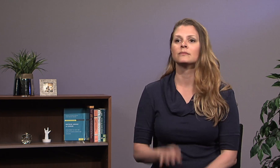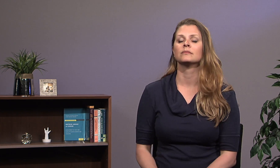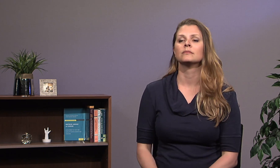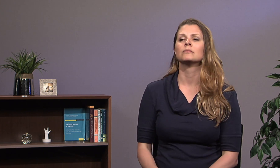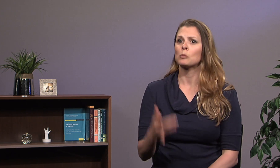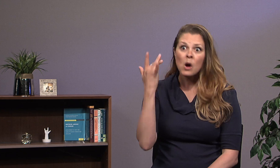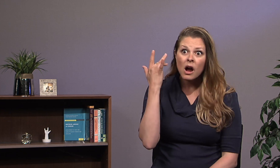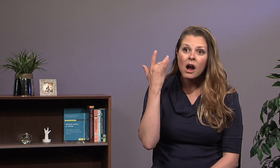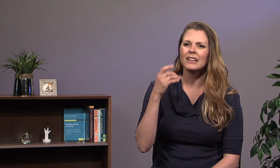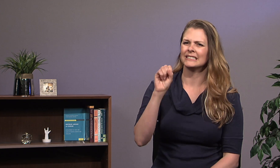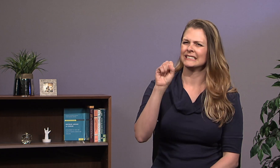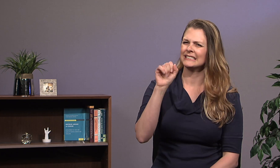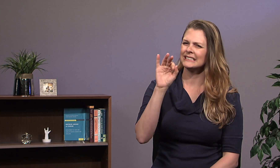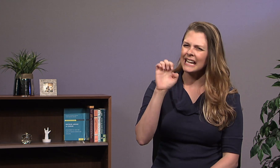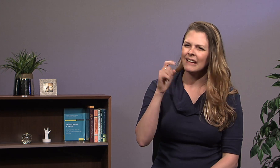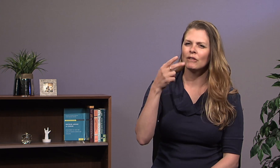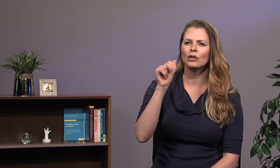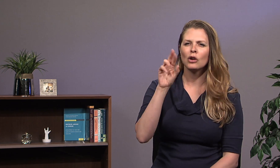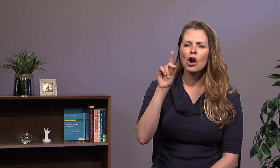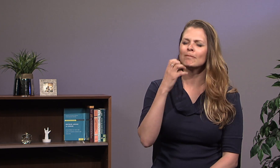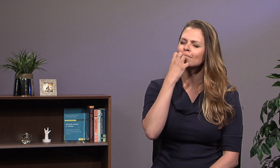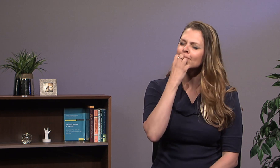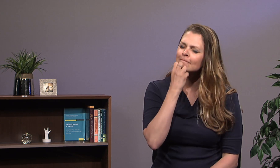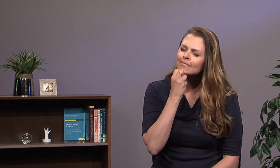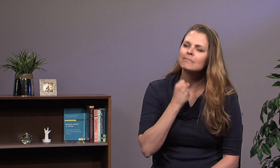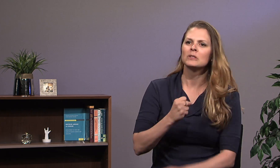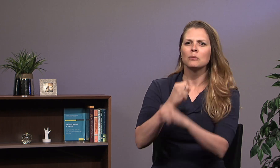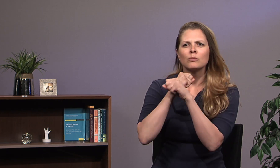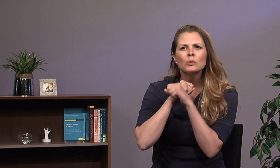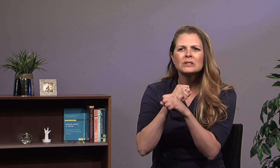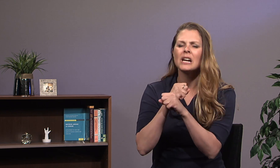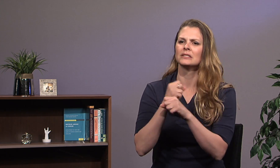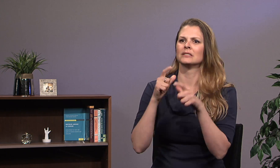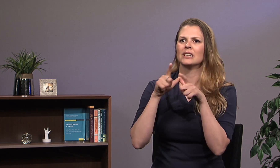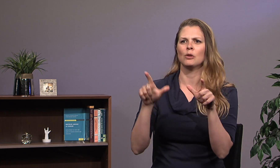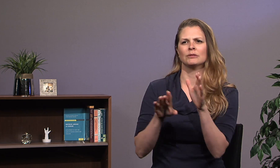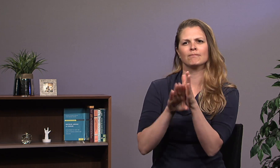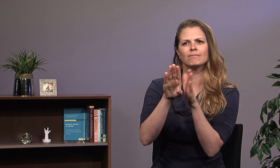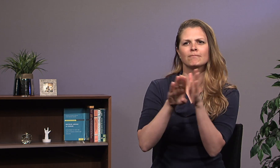to safeguard and protect timely language development